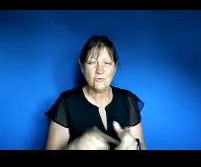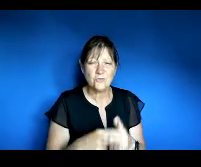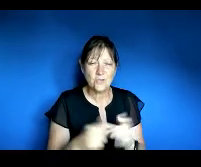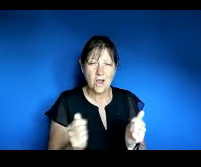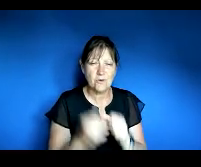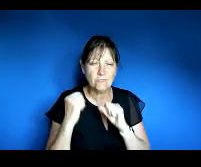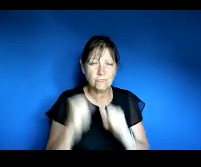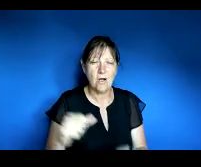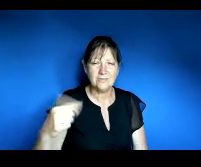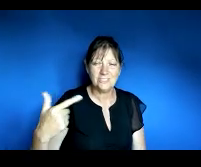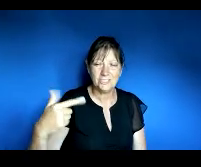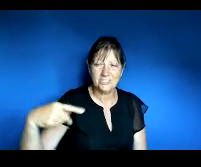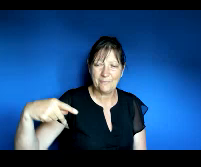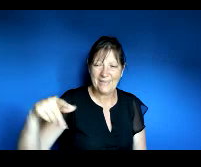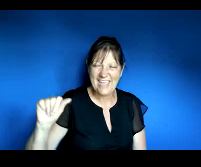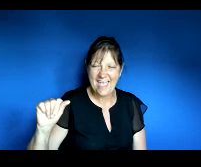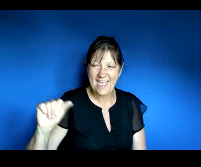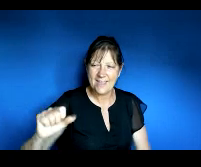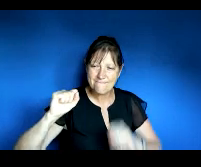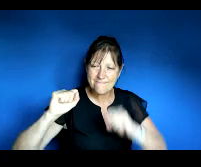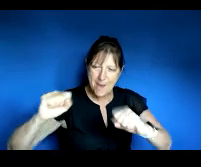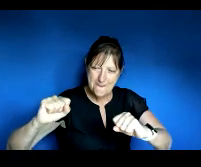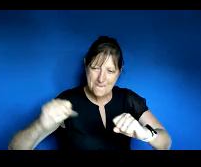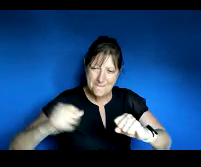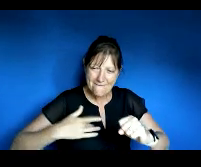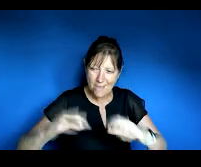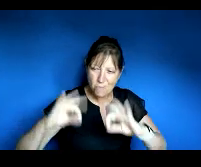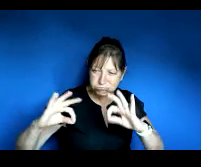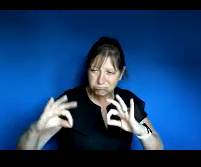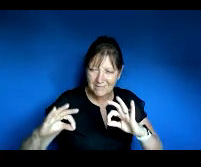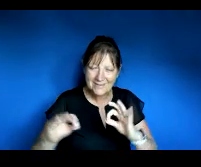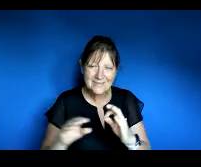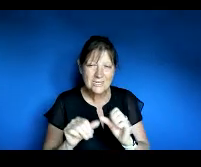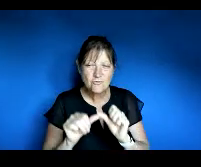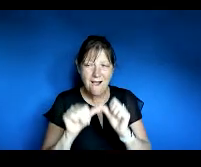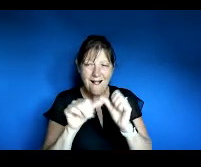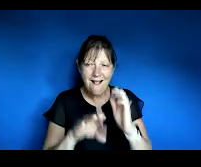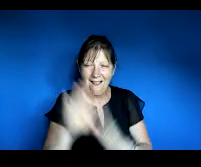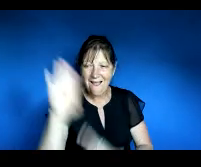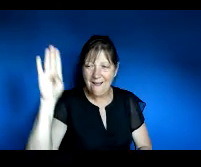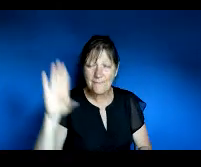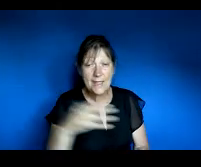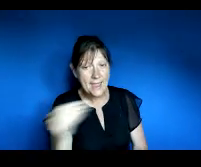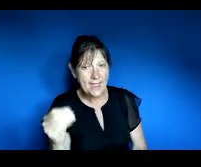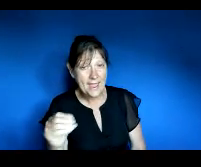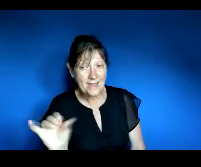so that you're like, "Okay, this is where I'm at, and I want to continue to grow and develop." And again, from my own experience,